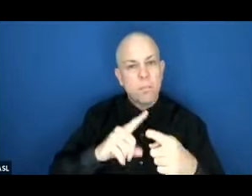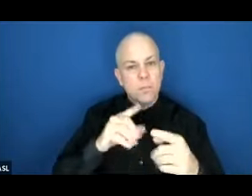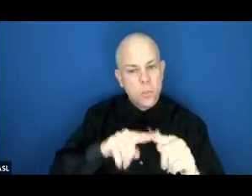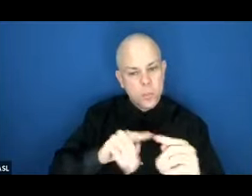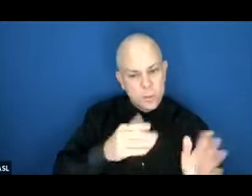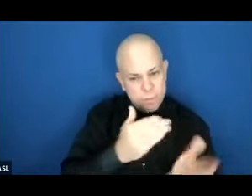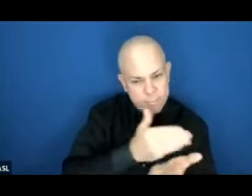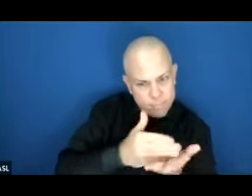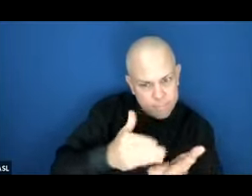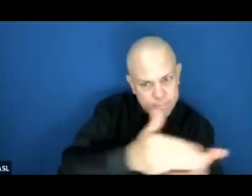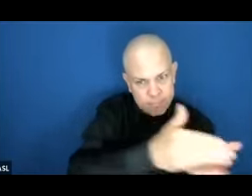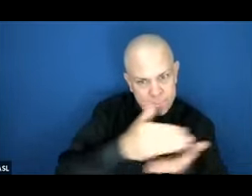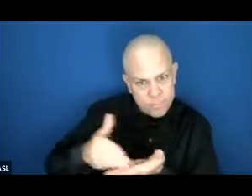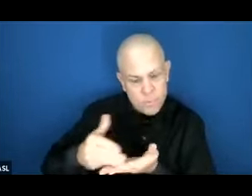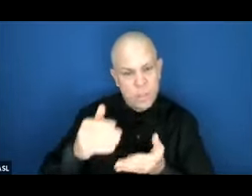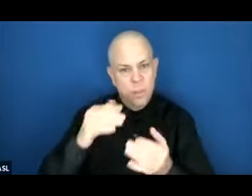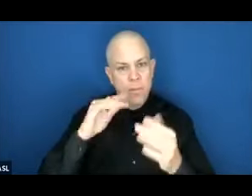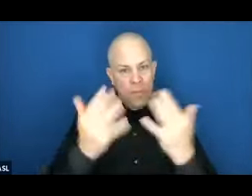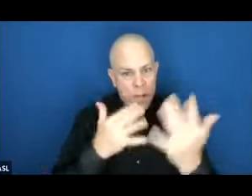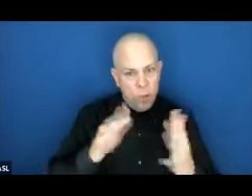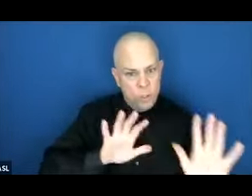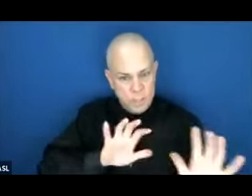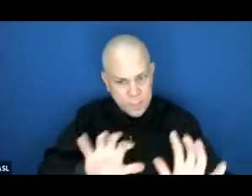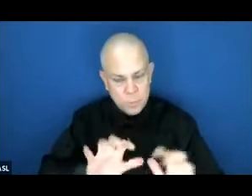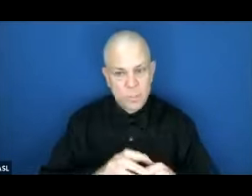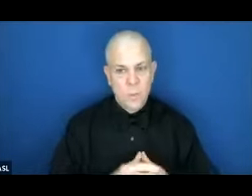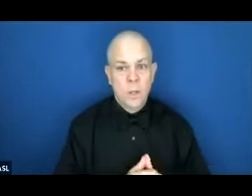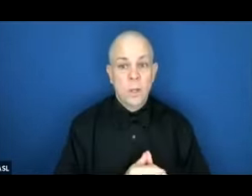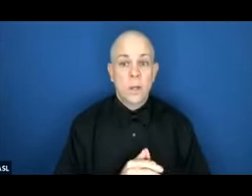edge and so really from about in this area